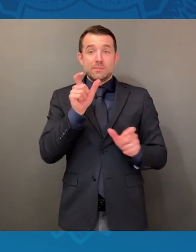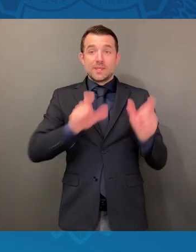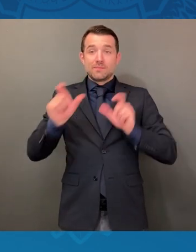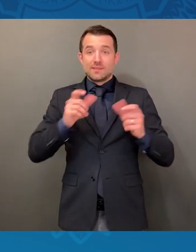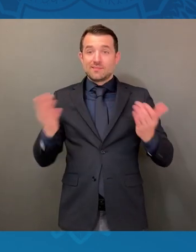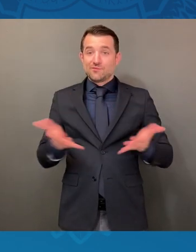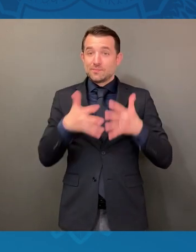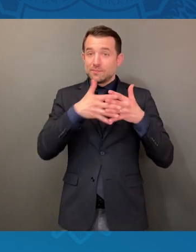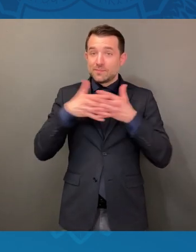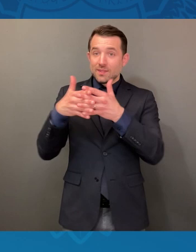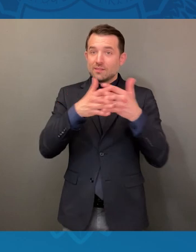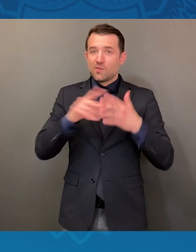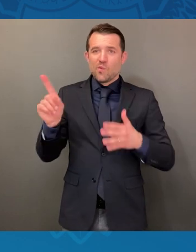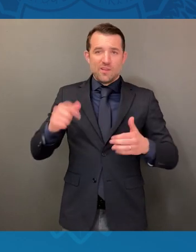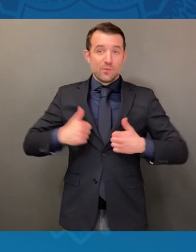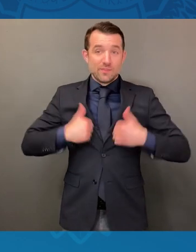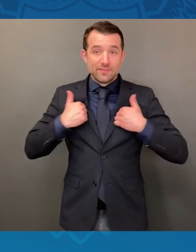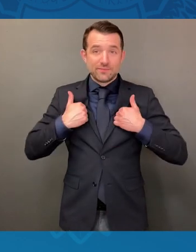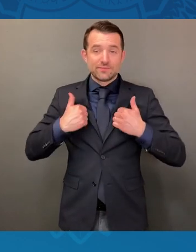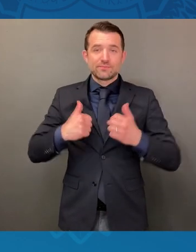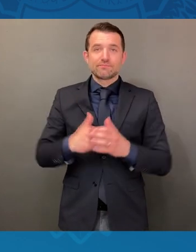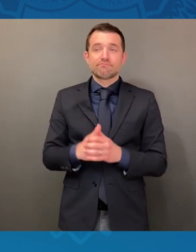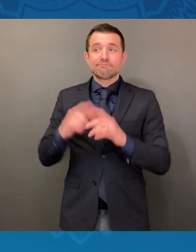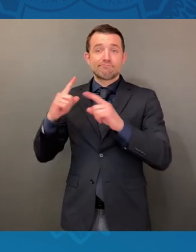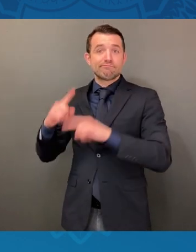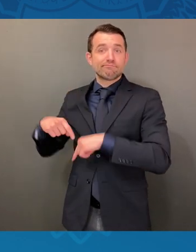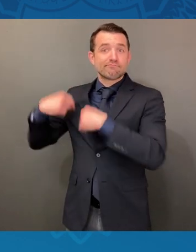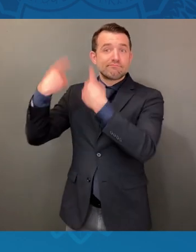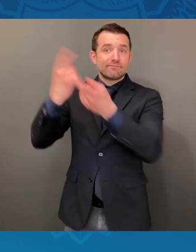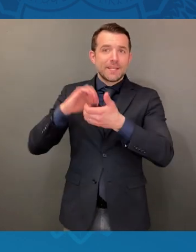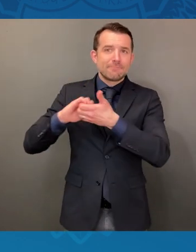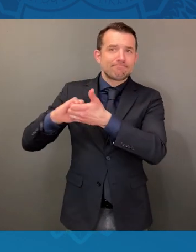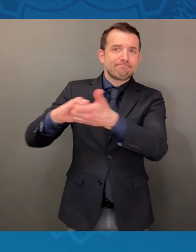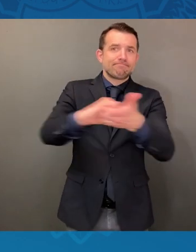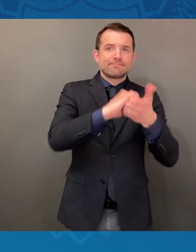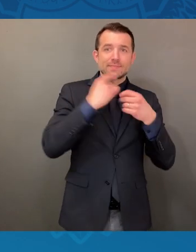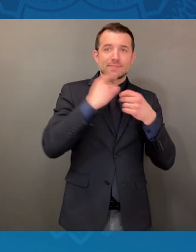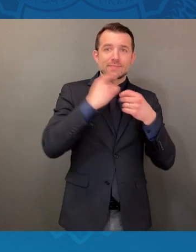of what we have achieved together on many levels, but with this bipartisan infrastructure plan